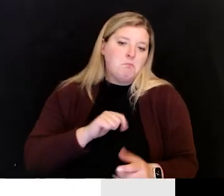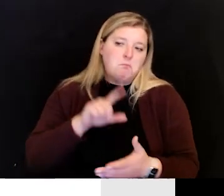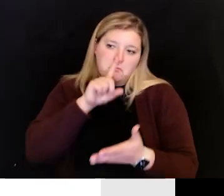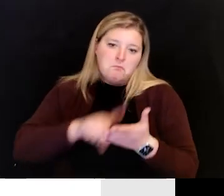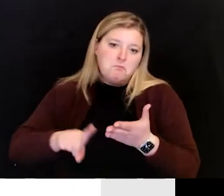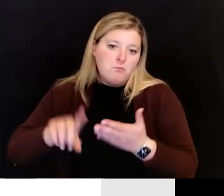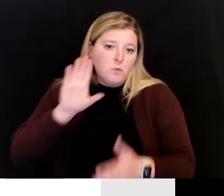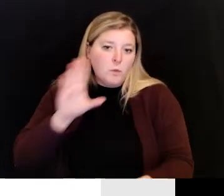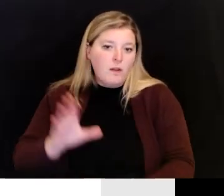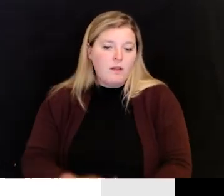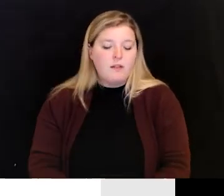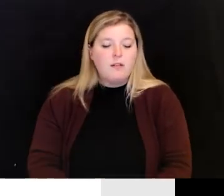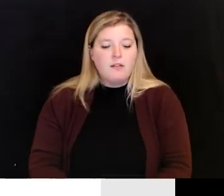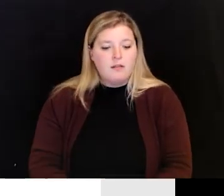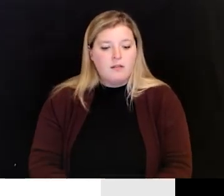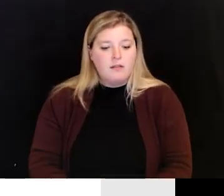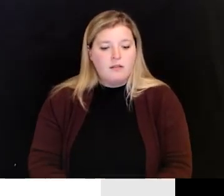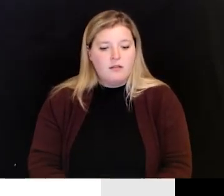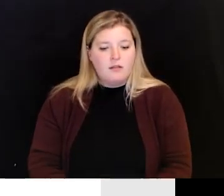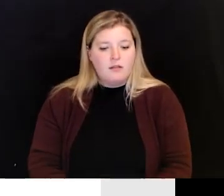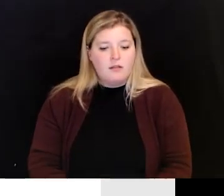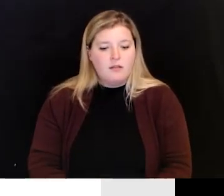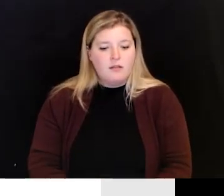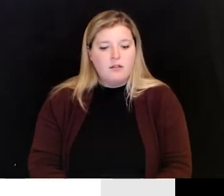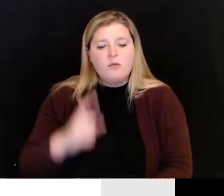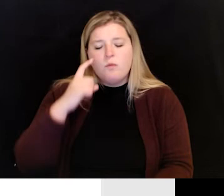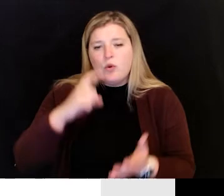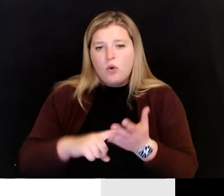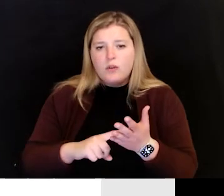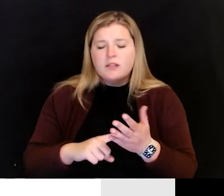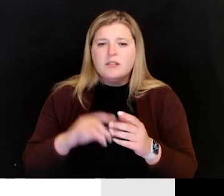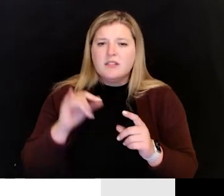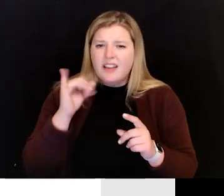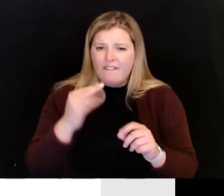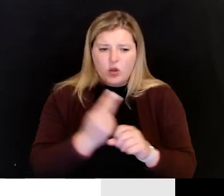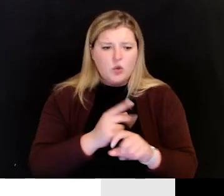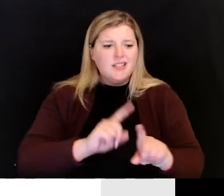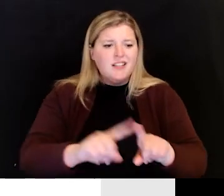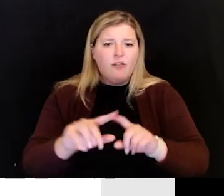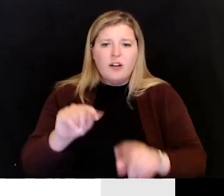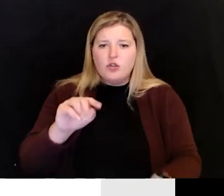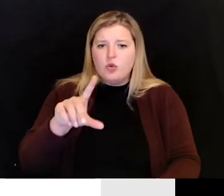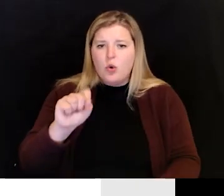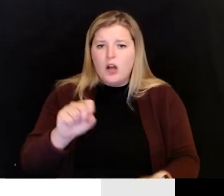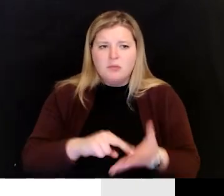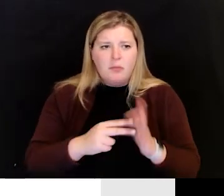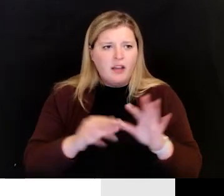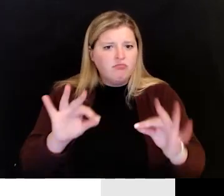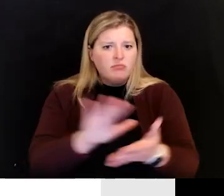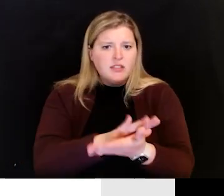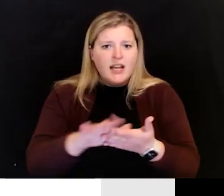We find that it helps to look using different tools because each one has its own strengths and weaknesses,